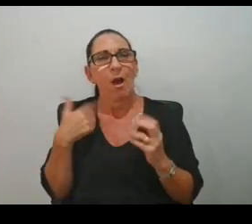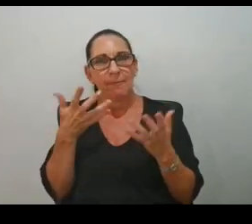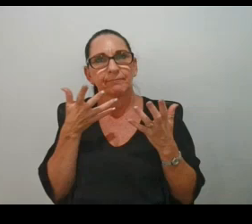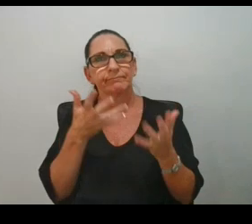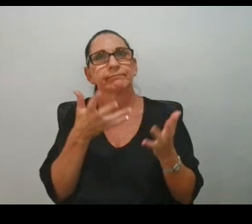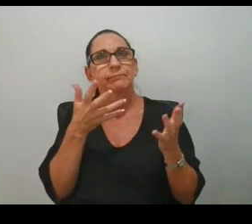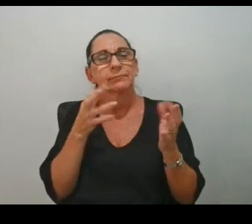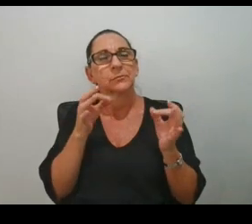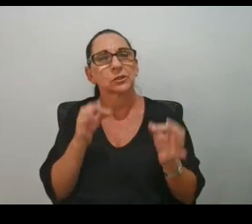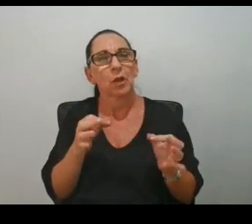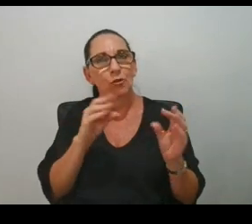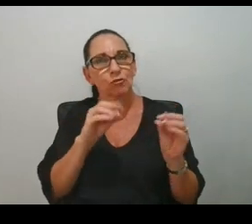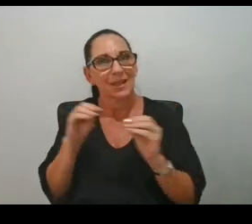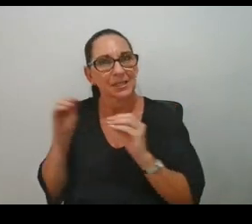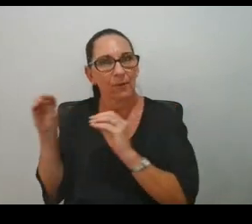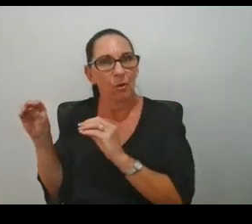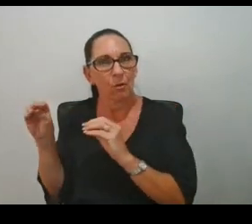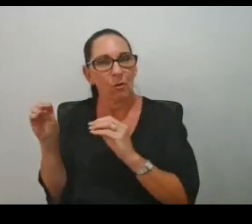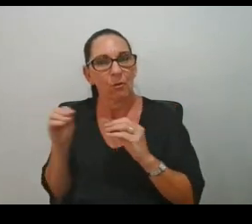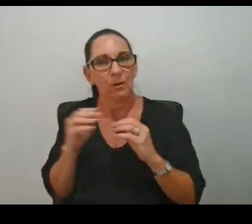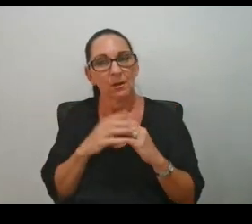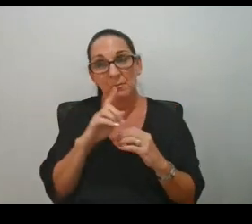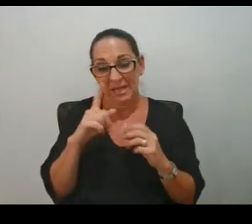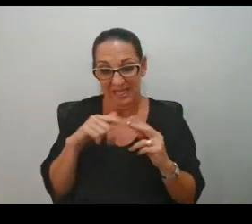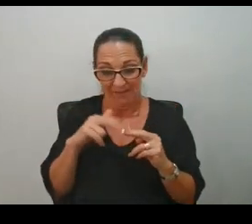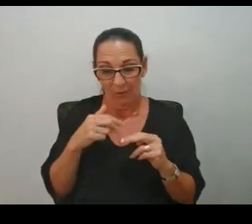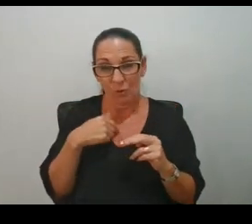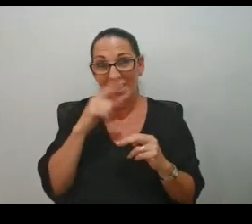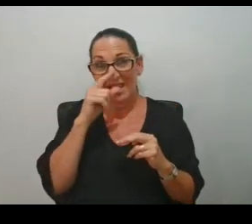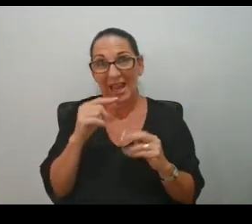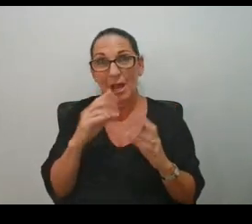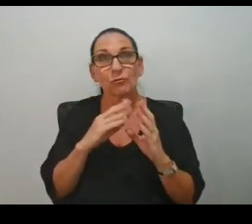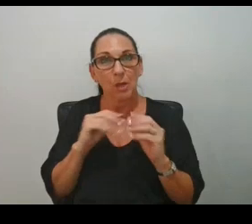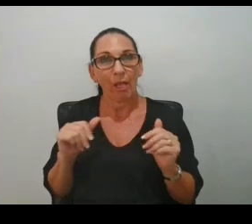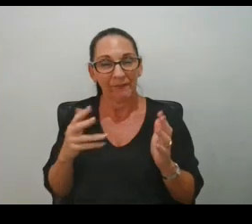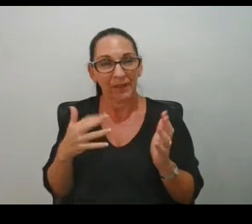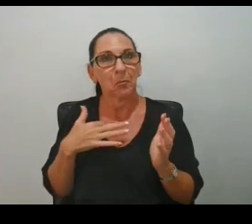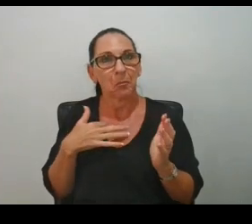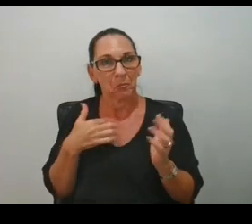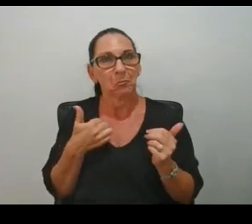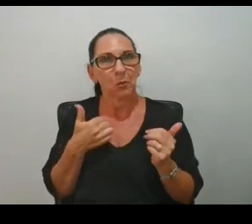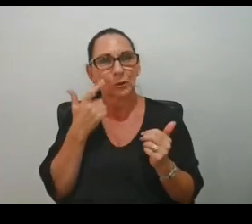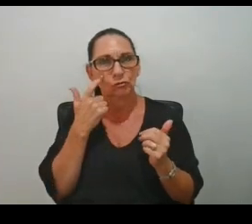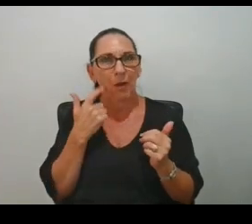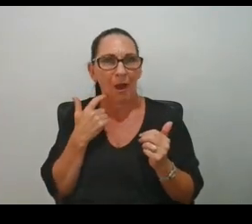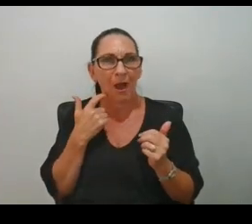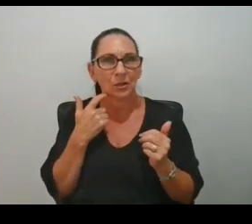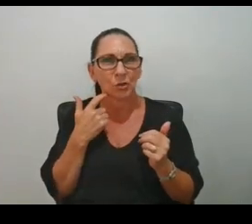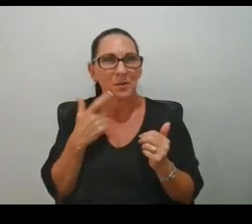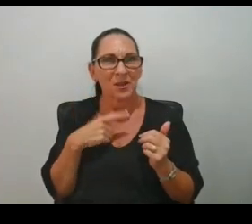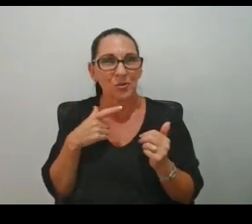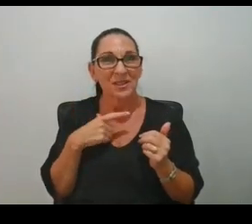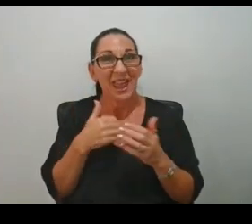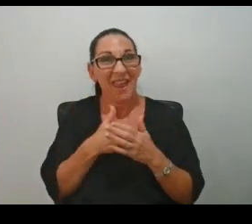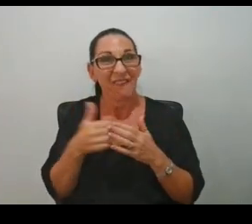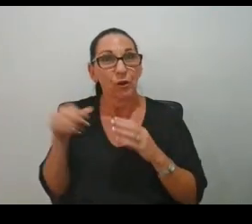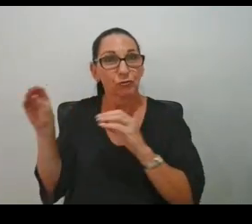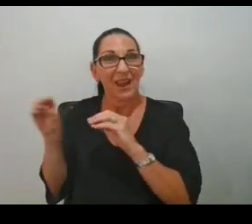um but we do try if if we can resolve it we try to because every transfer costs us money okay thank